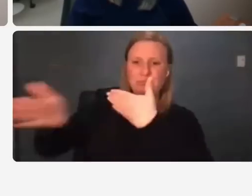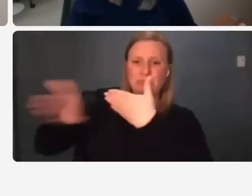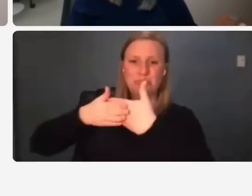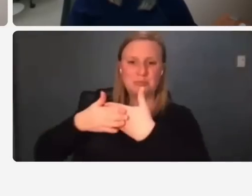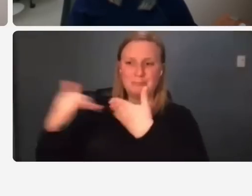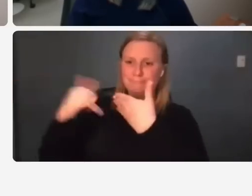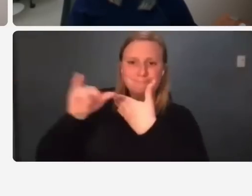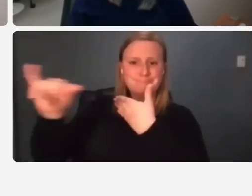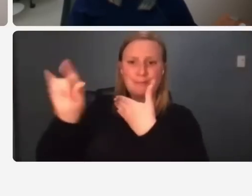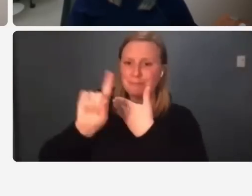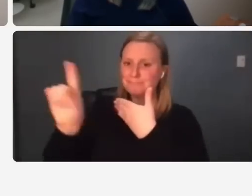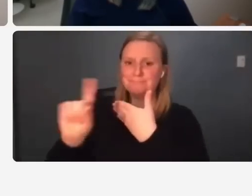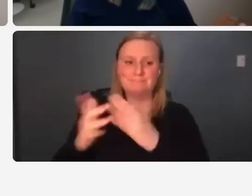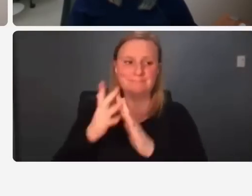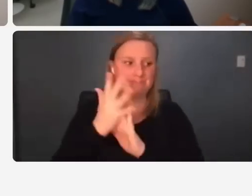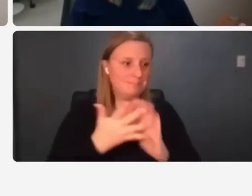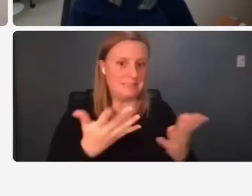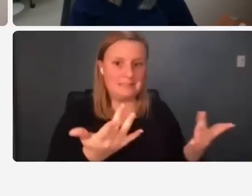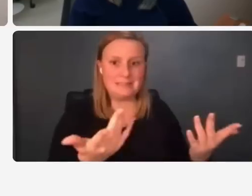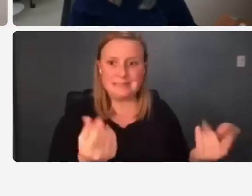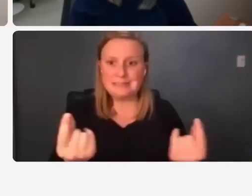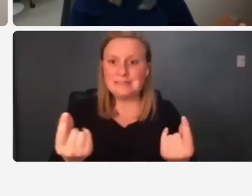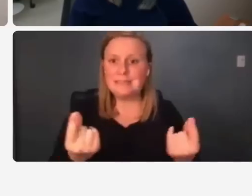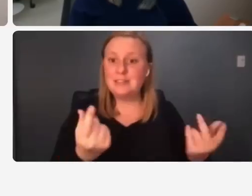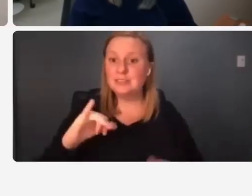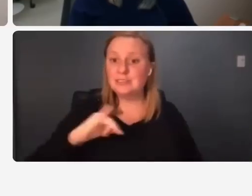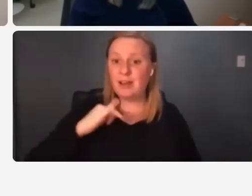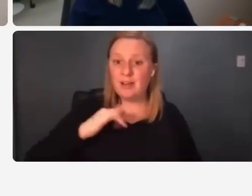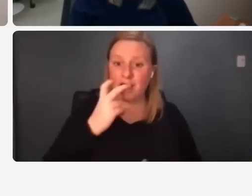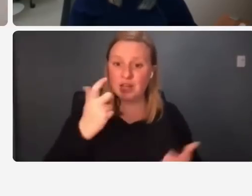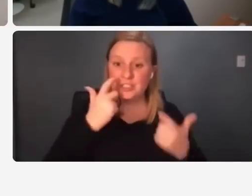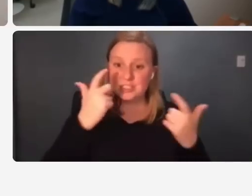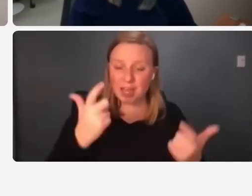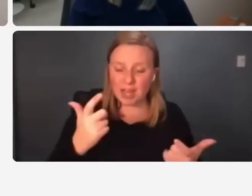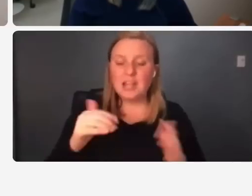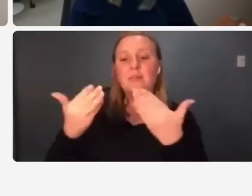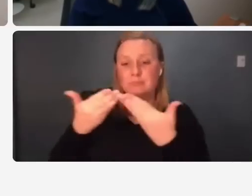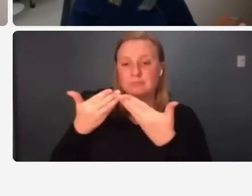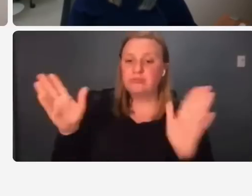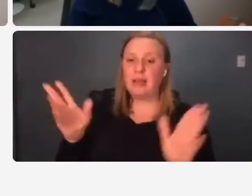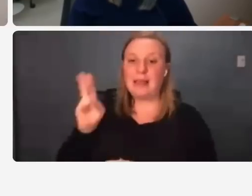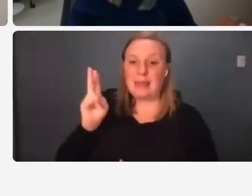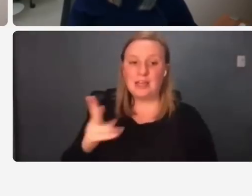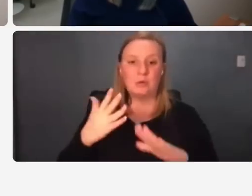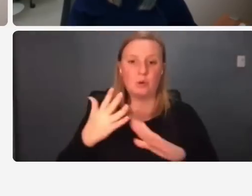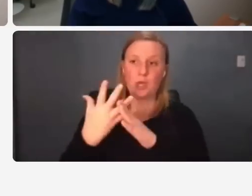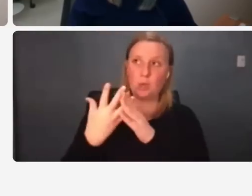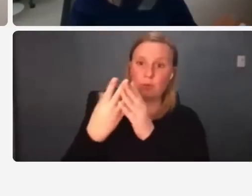to look at streamlined pathways for migration. So there are a number of initiatives that we are